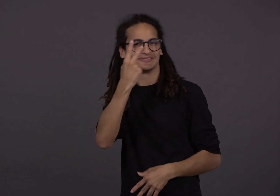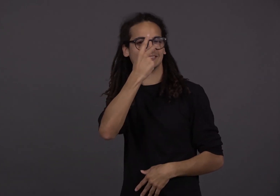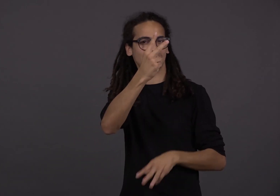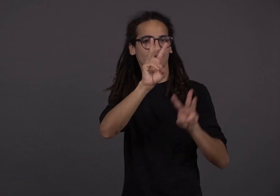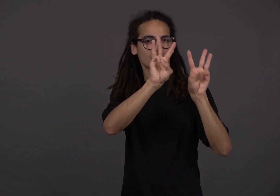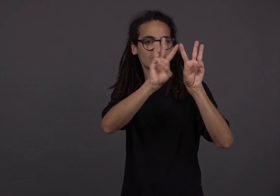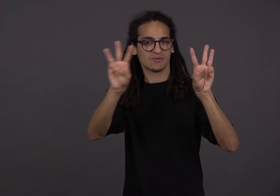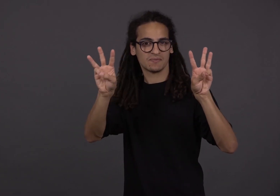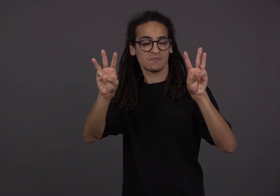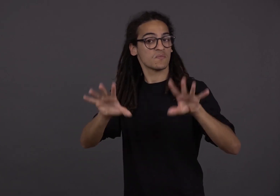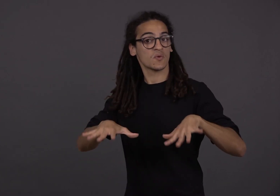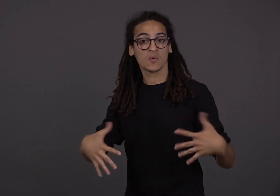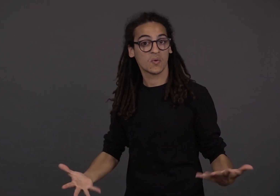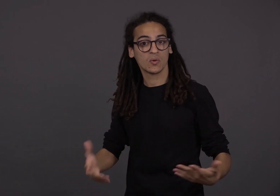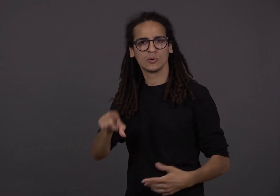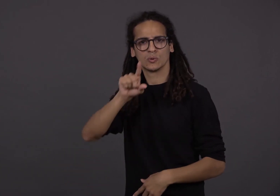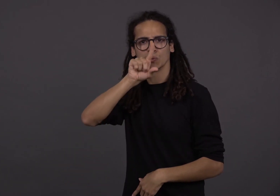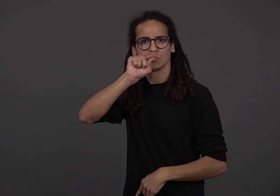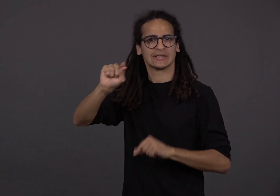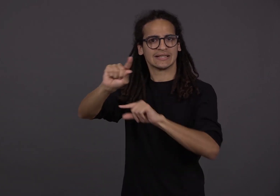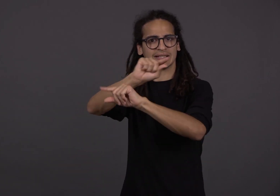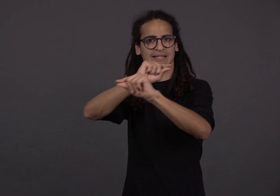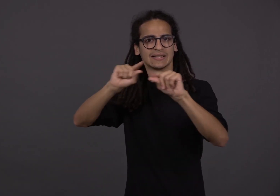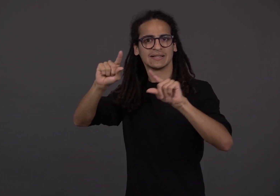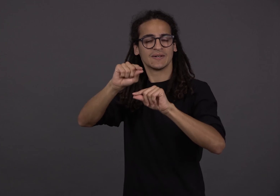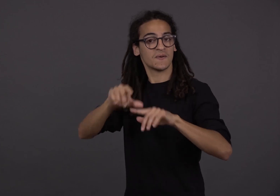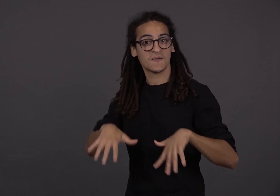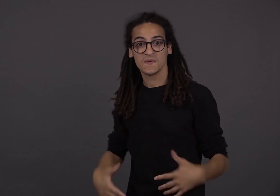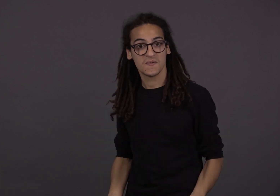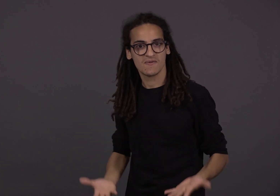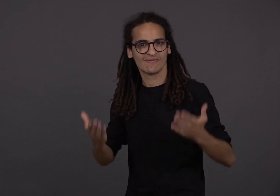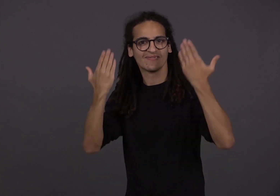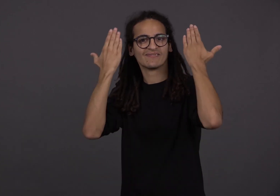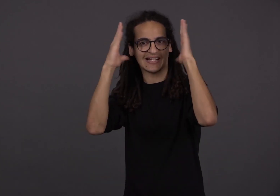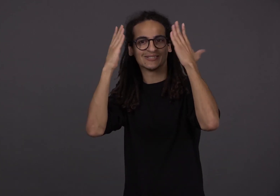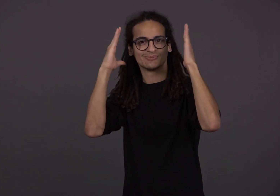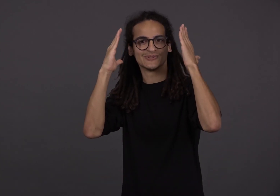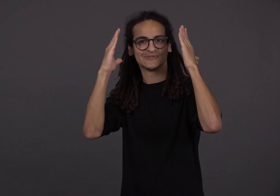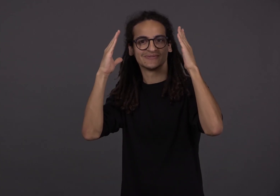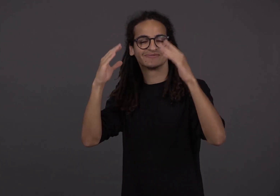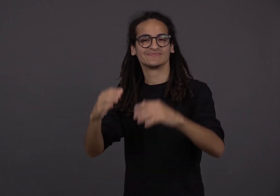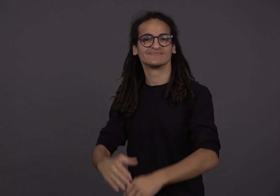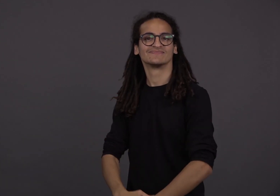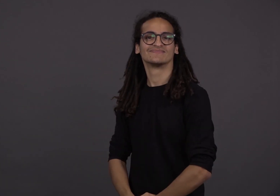the website: AllChildrenReading.org or follow ACR GCD on Twitter @ReadingGCD or Facebook @AllChildrenReading.